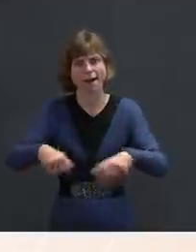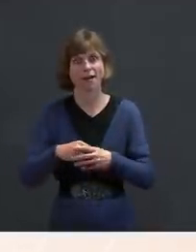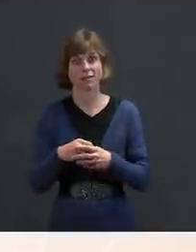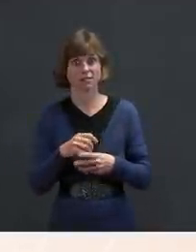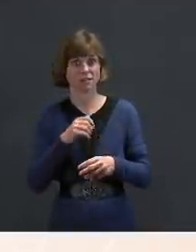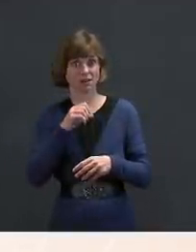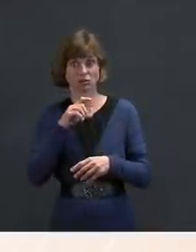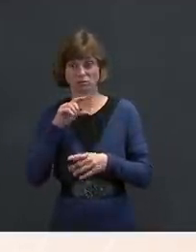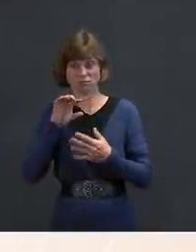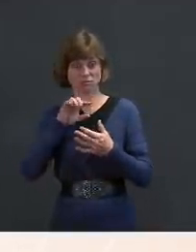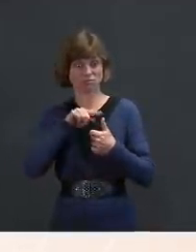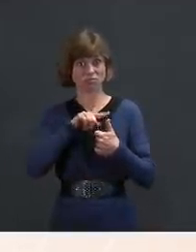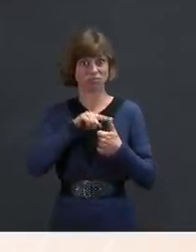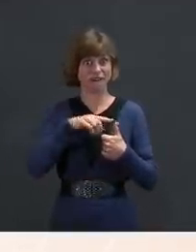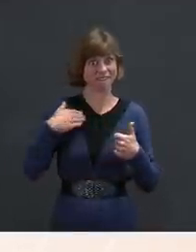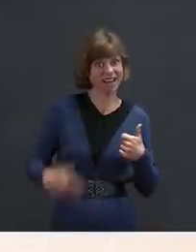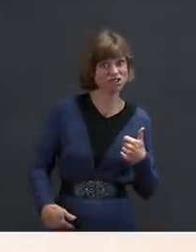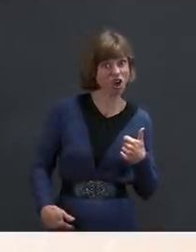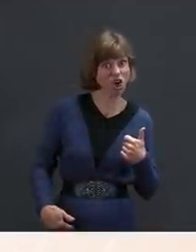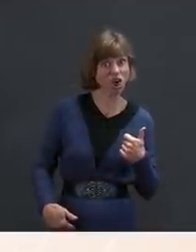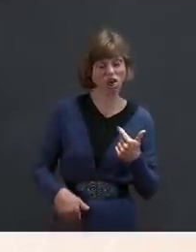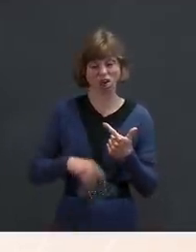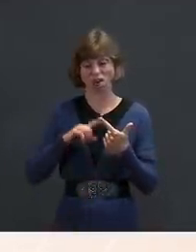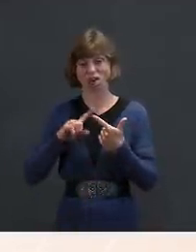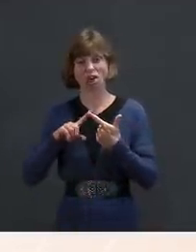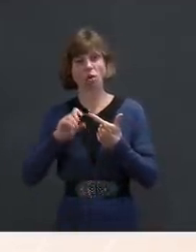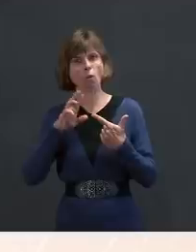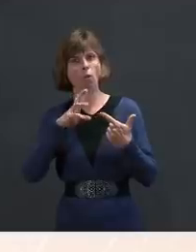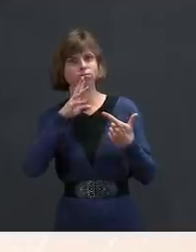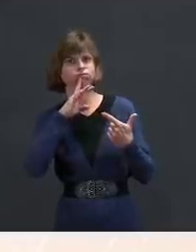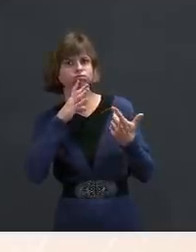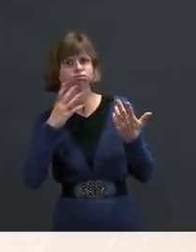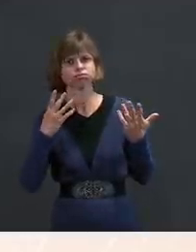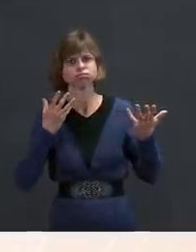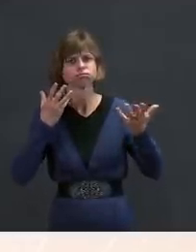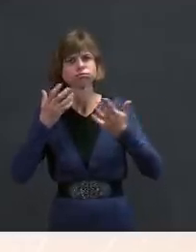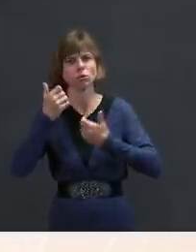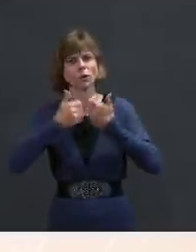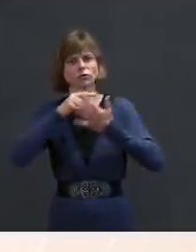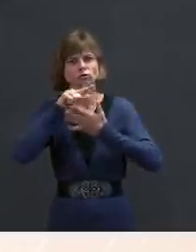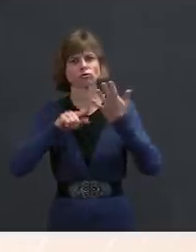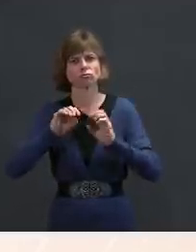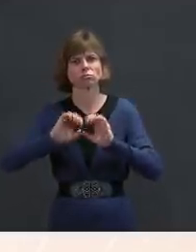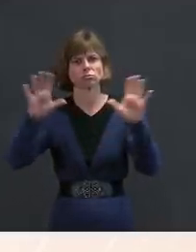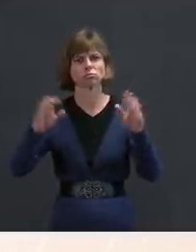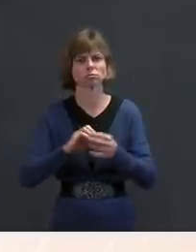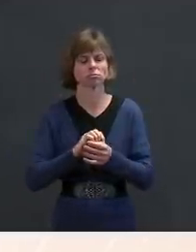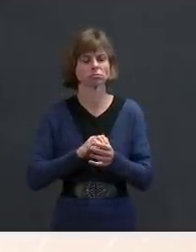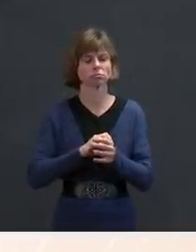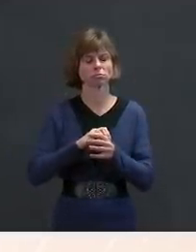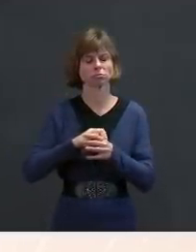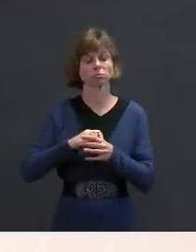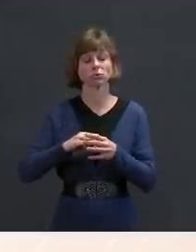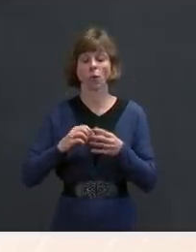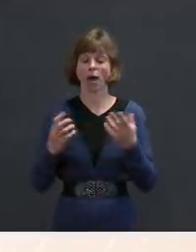or is it at unwelcomed language between a boss and a subordinate with a power differential? Ms. Psaki: Well, Ashley, as I said yesterday,